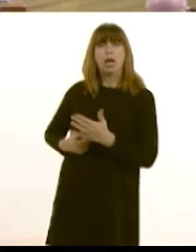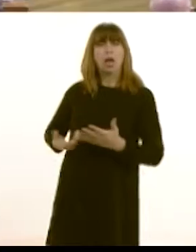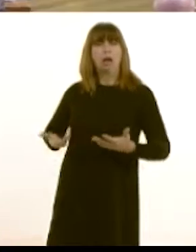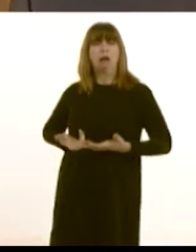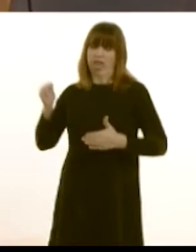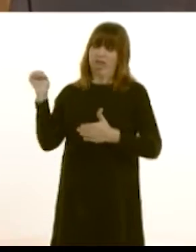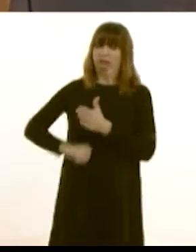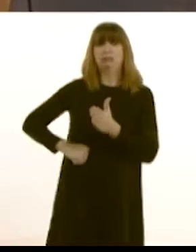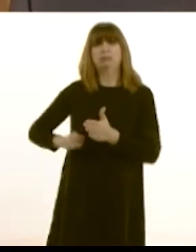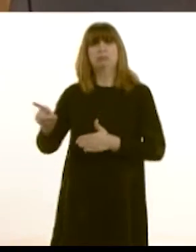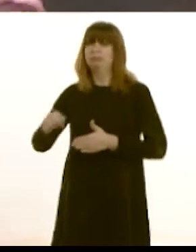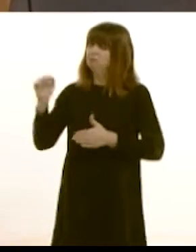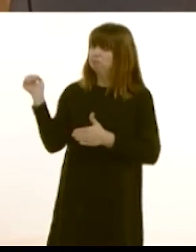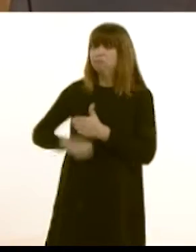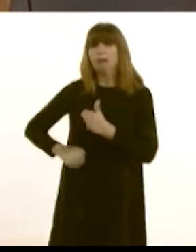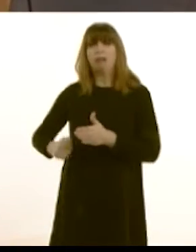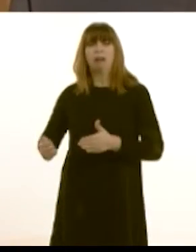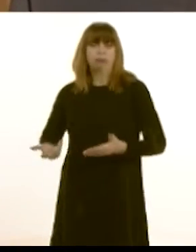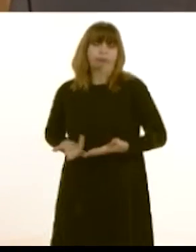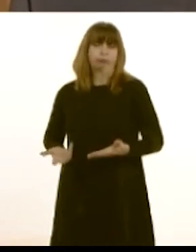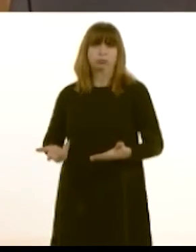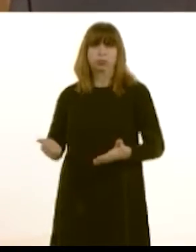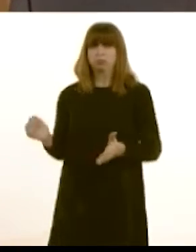The leader of the opposition laughs at thatóhe always doesóthe heartlessness of the policies